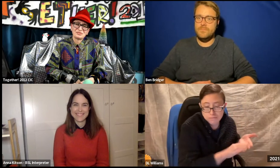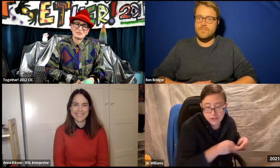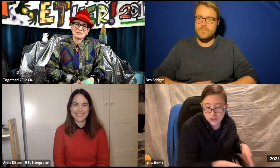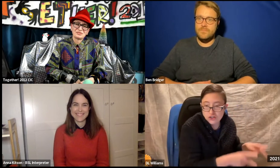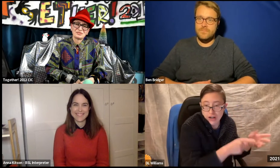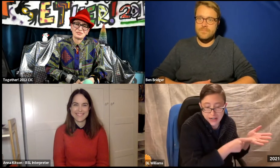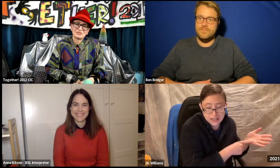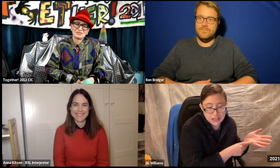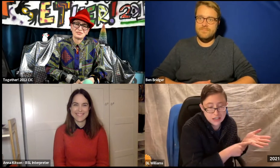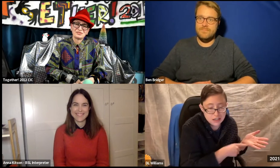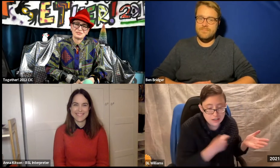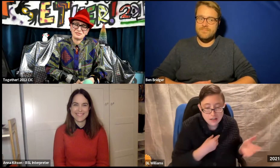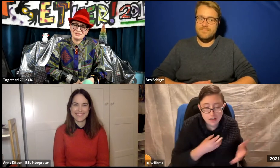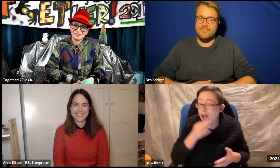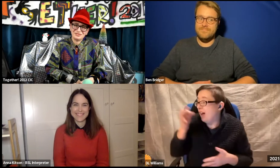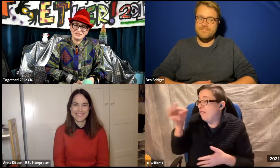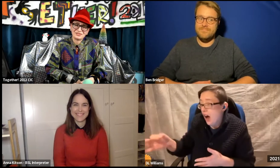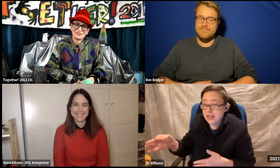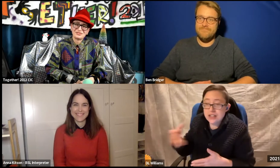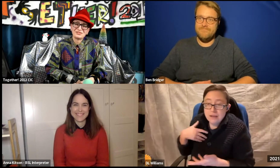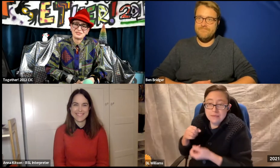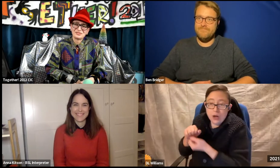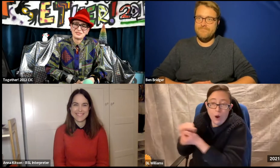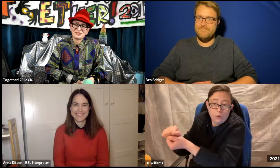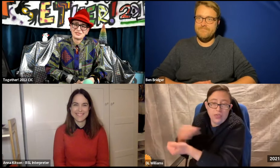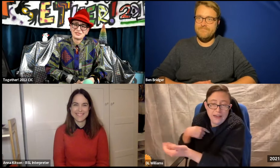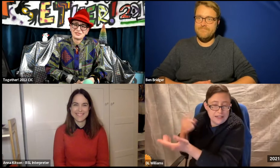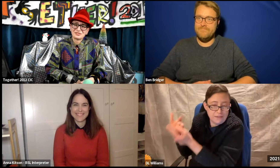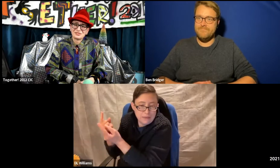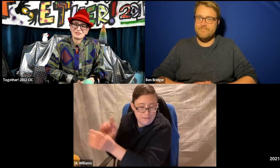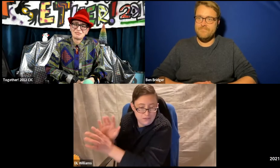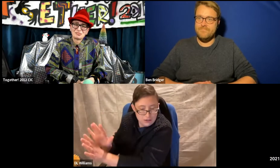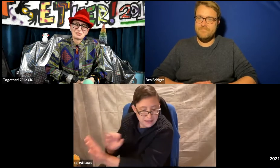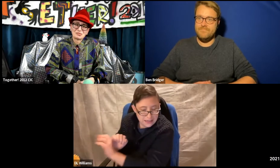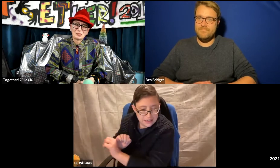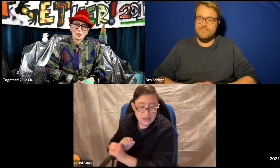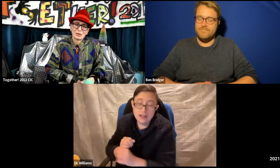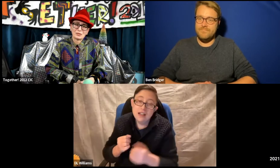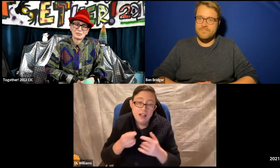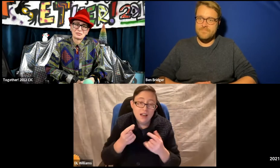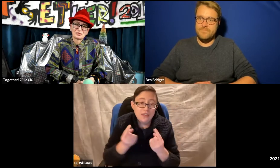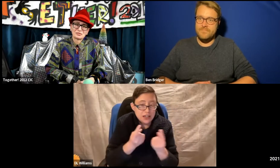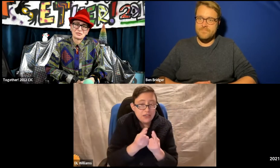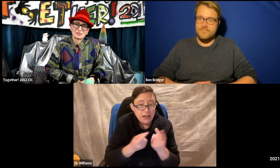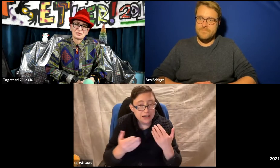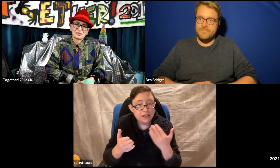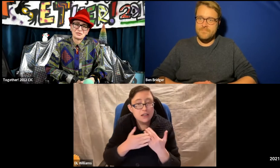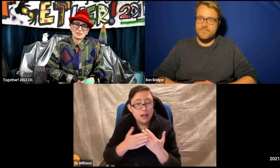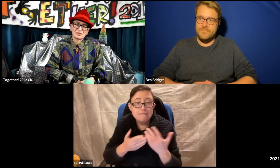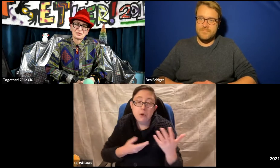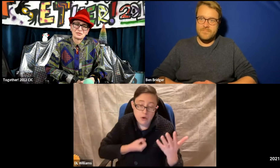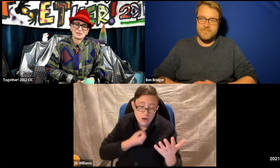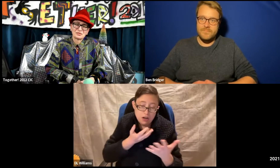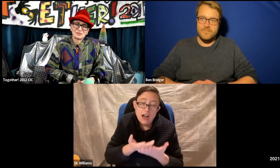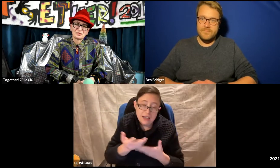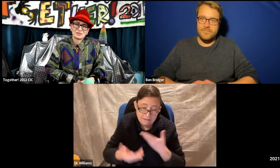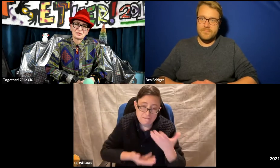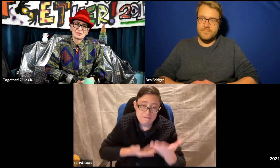I've asked them to hold things for me for a minute, these things and more I confess.